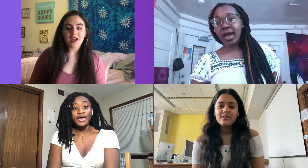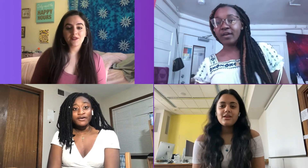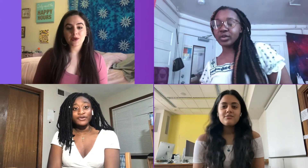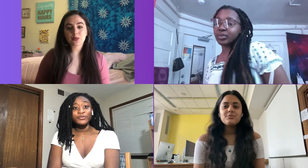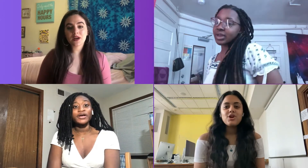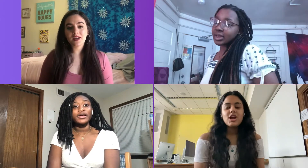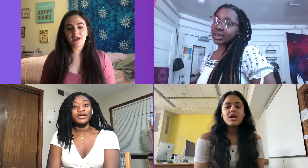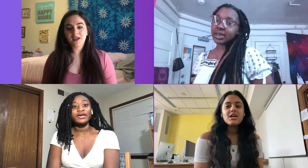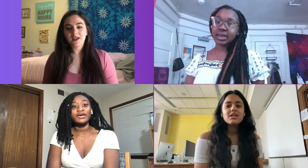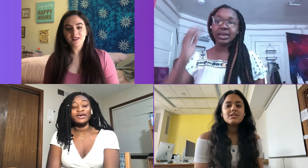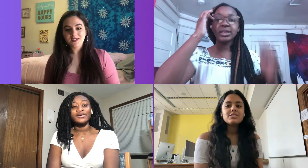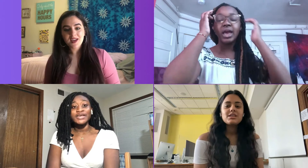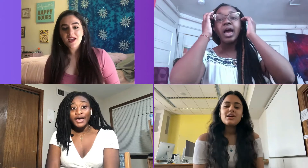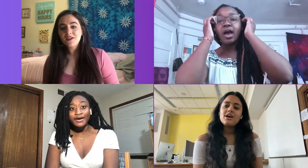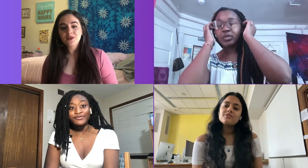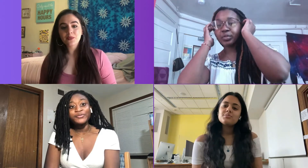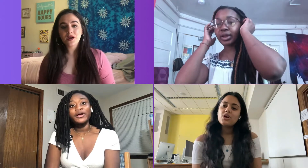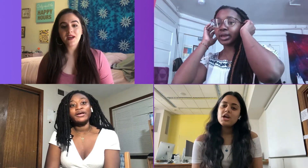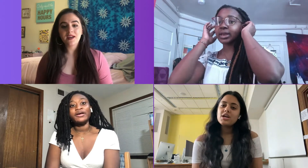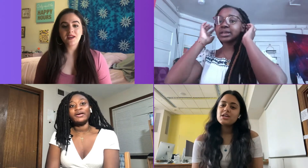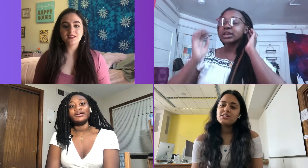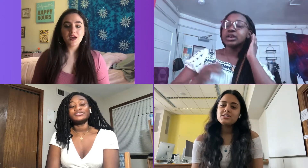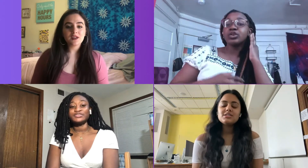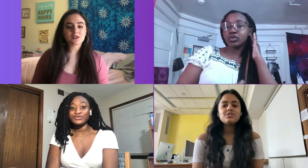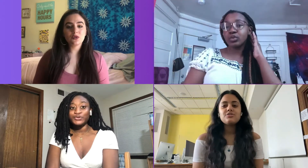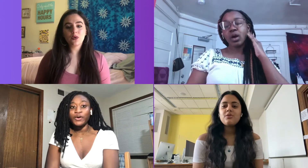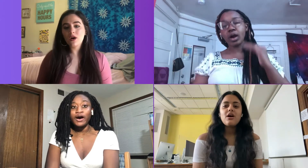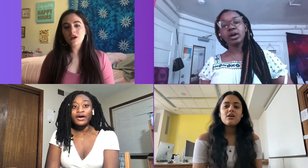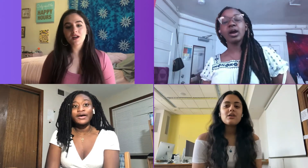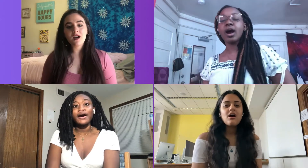Every praise, every praise is to our God